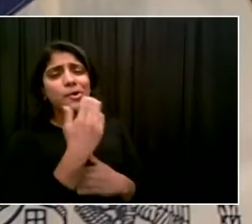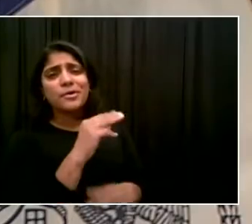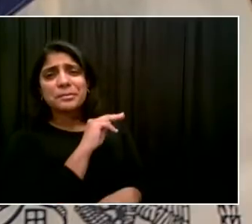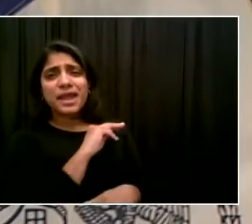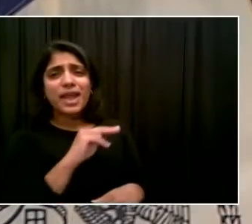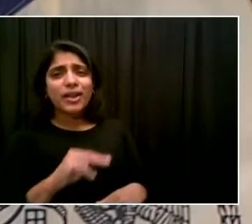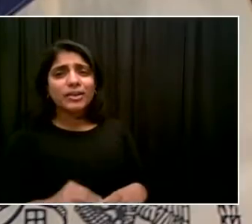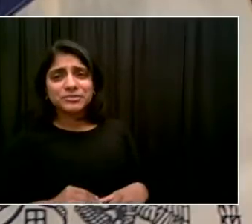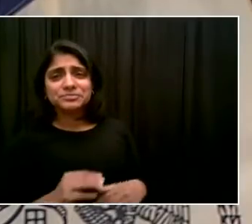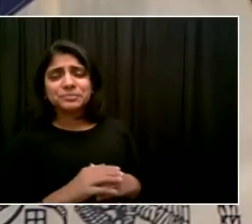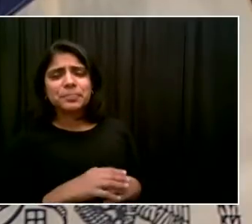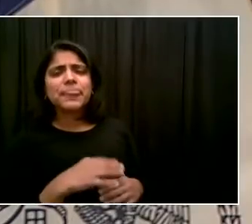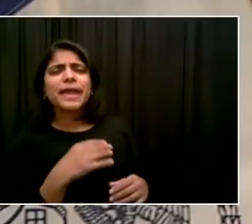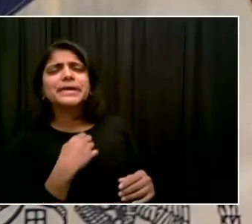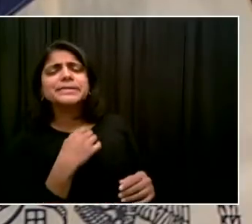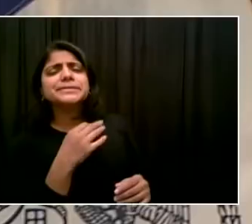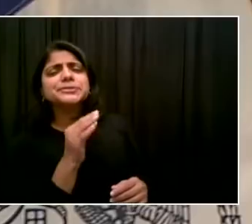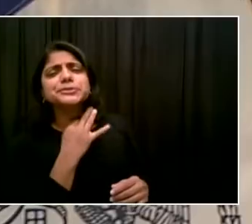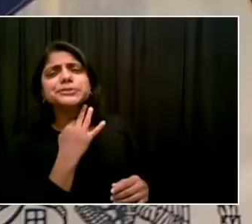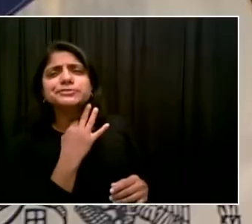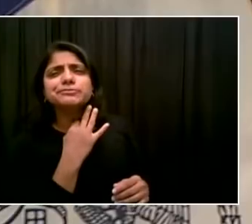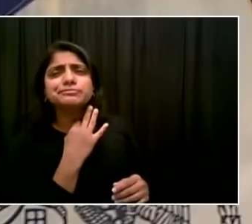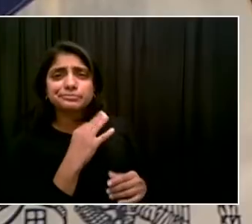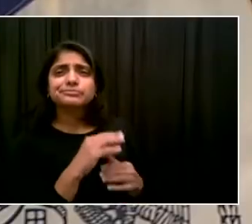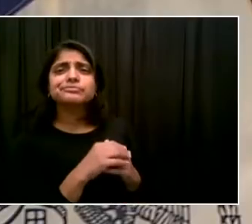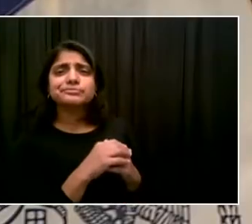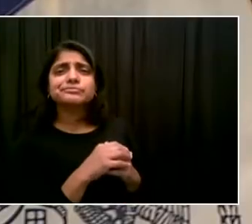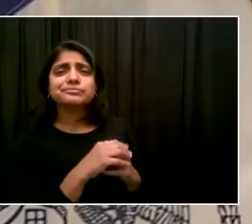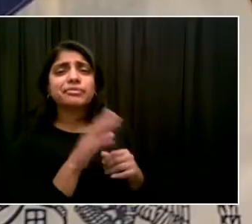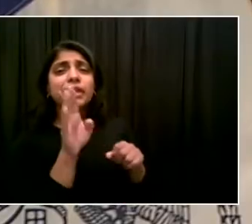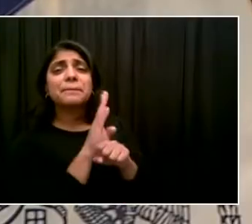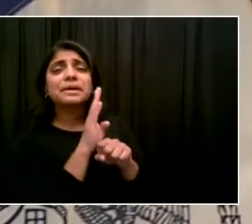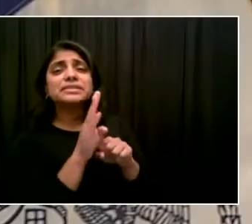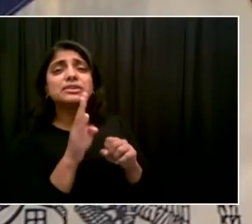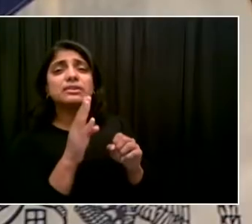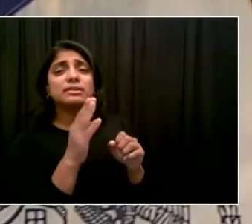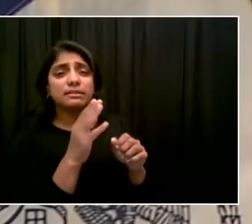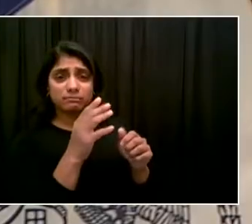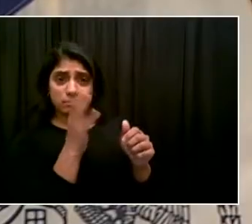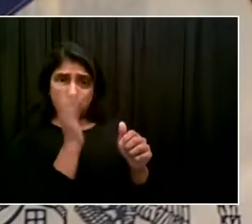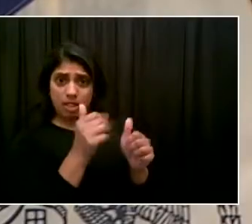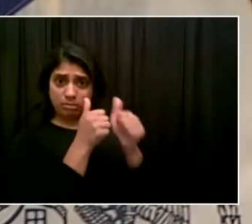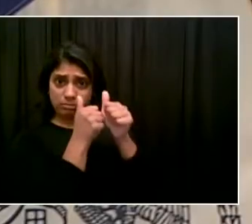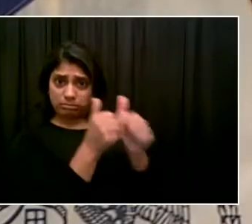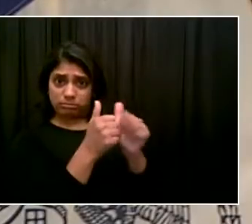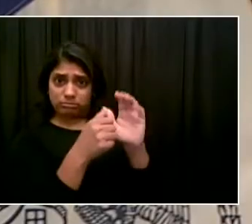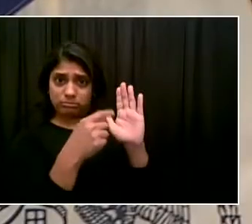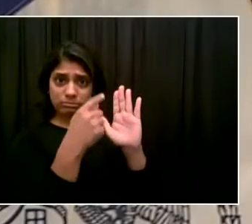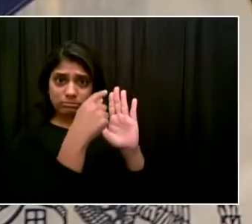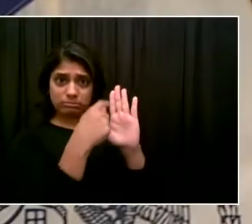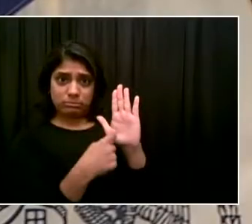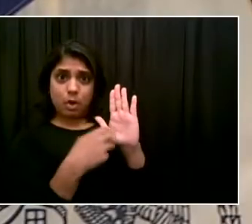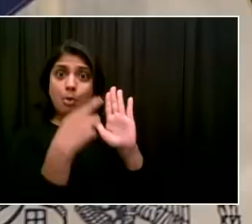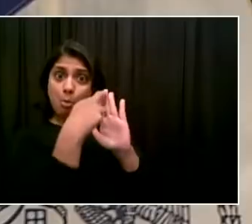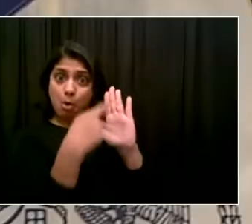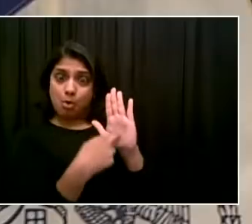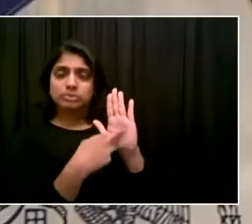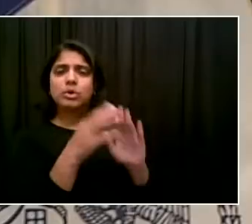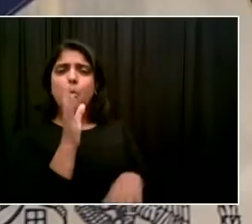I'M WELL, THANK YOU. GARERDG IN CERTIFICATE OF